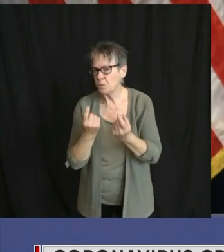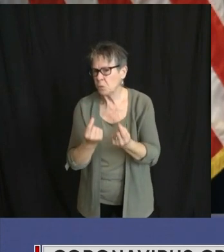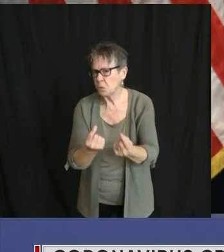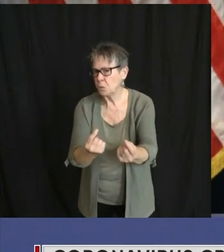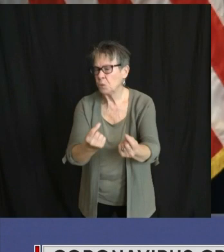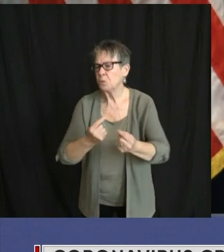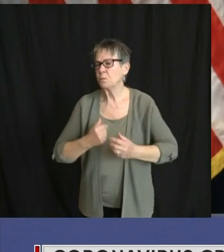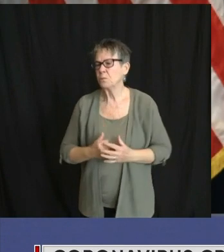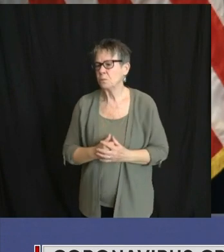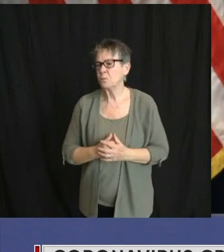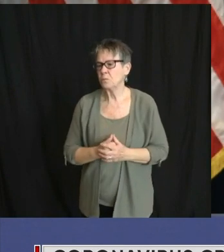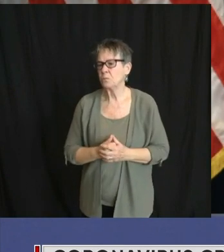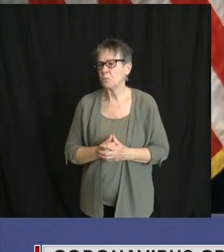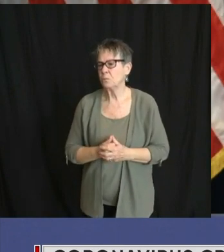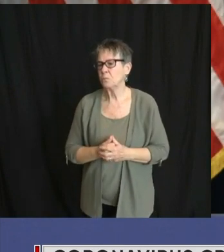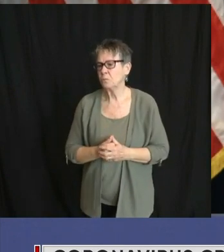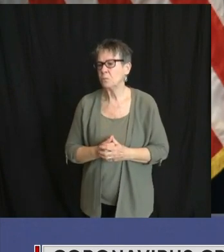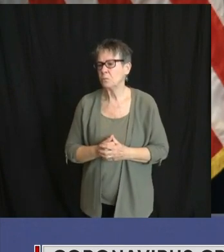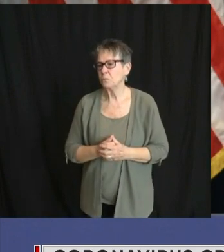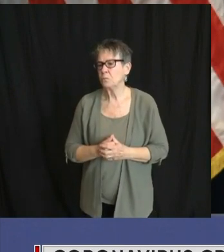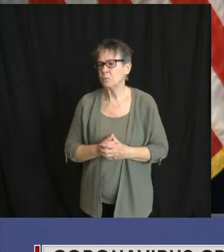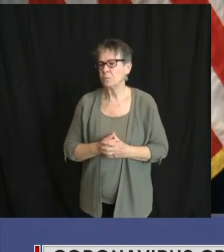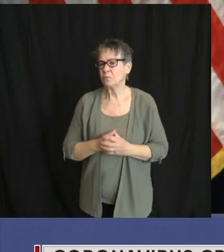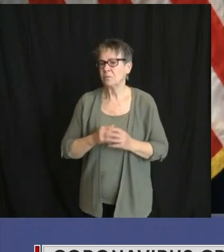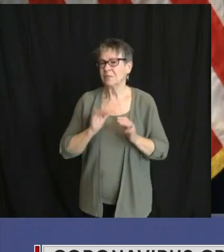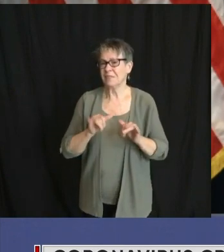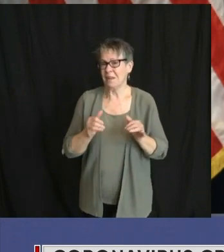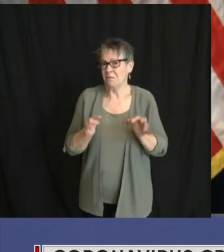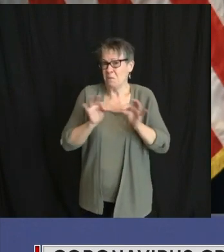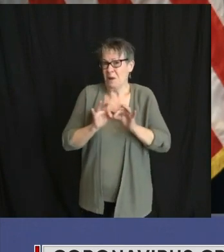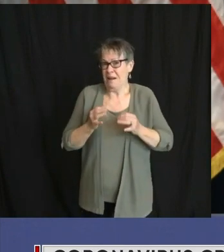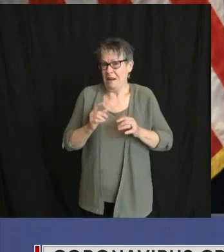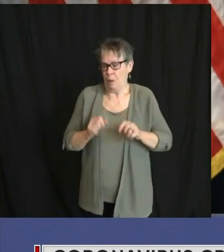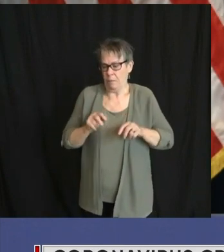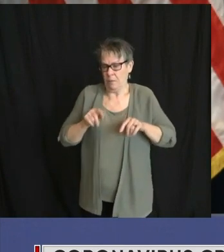THEM FOR BOTH DIFFERENT REASONS. BUT CHRISTINA WILL CLEAN THIS